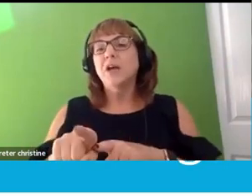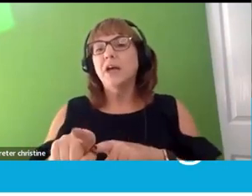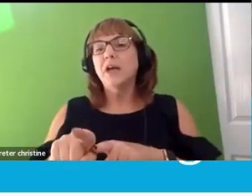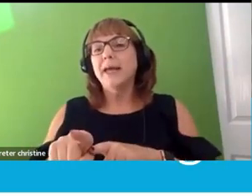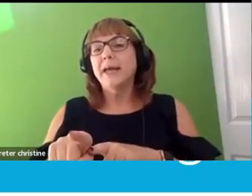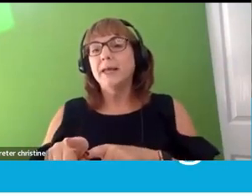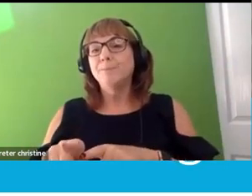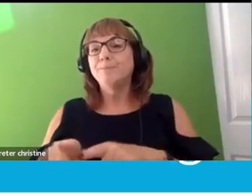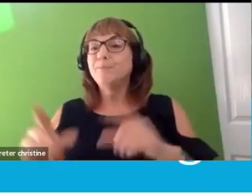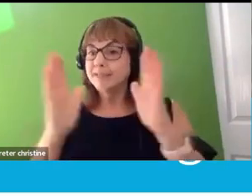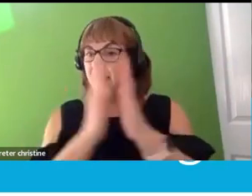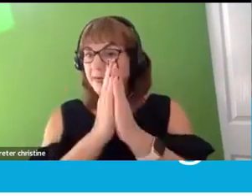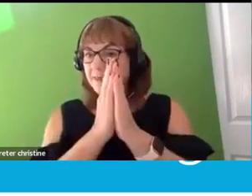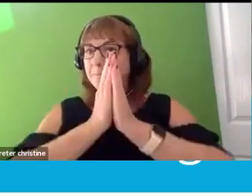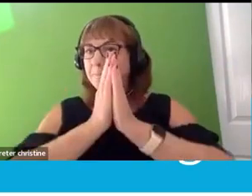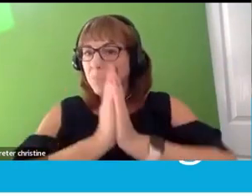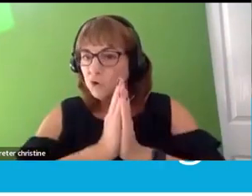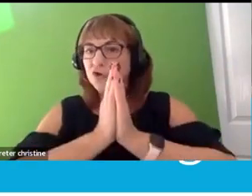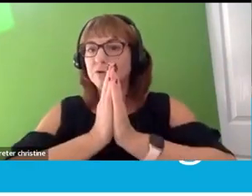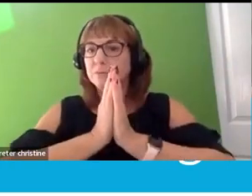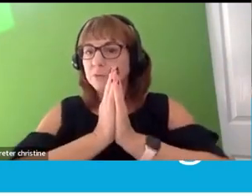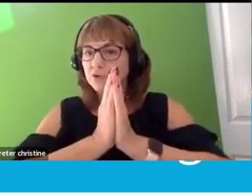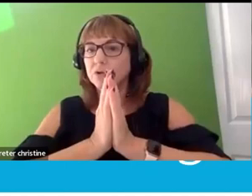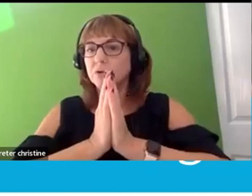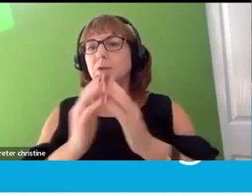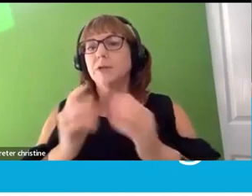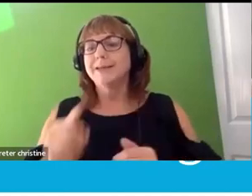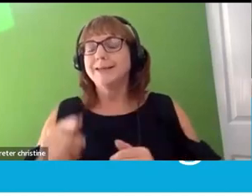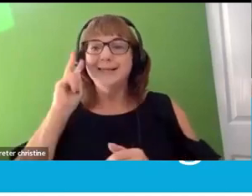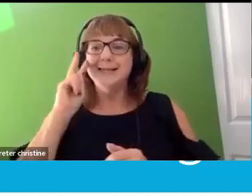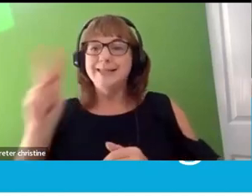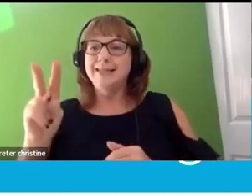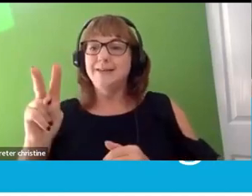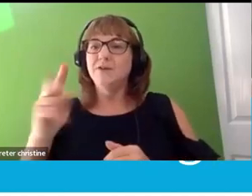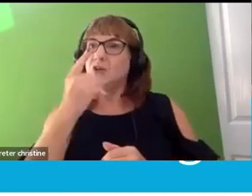together and push them together. I often say see if you can trap a fly in your hands, not